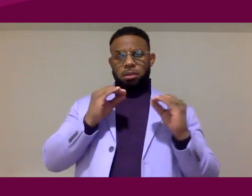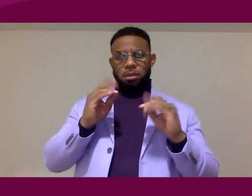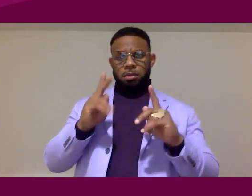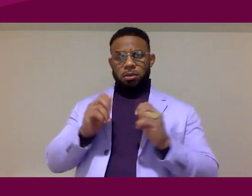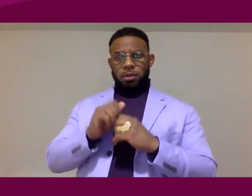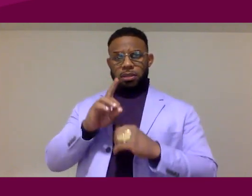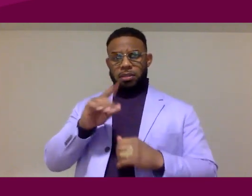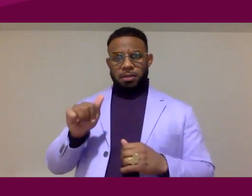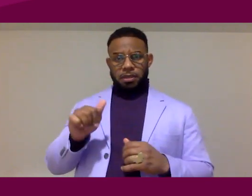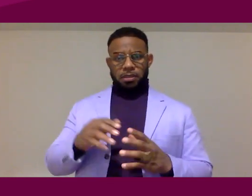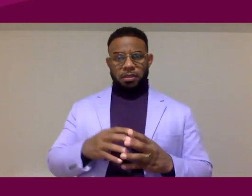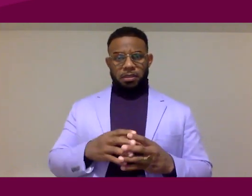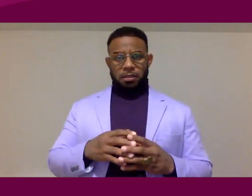disabilities.